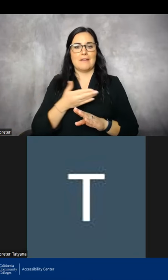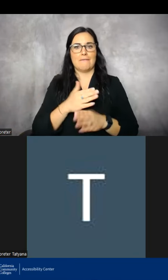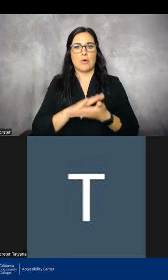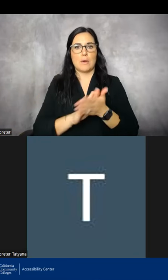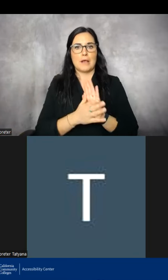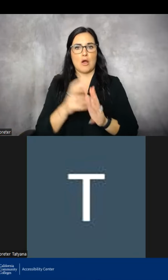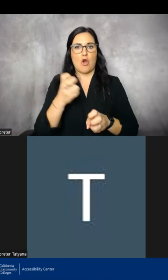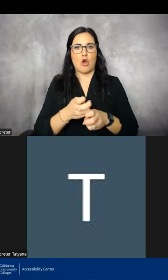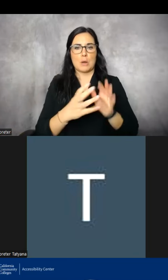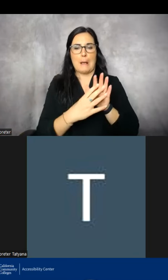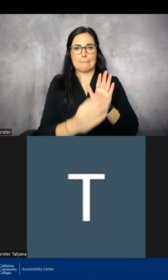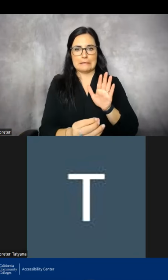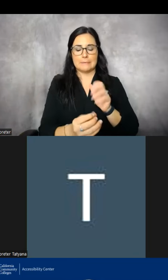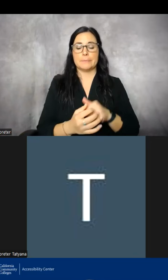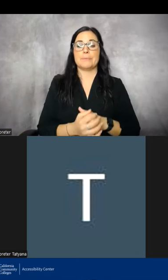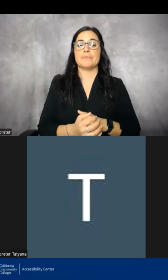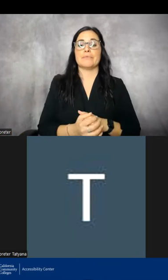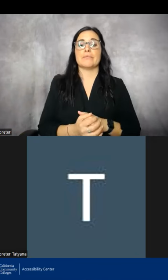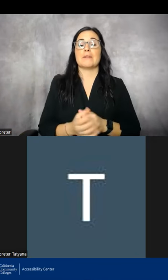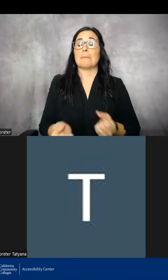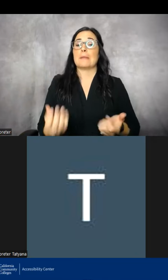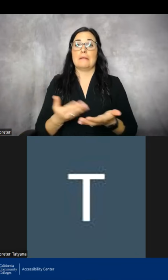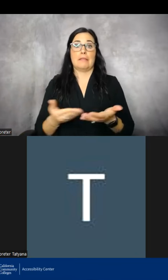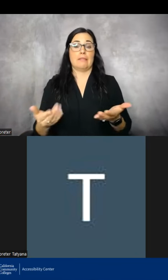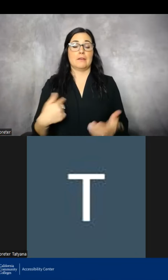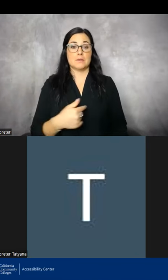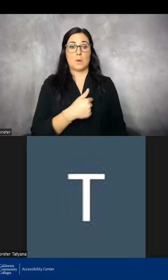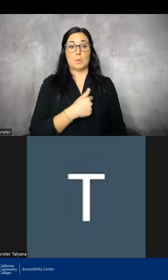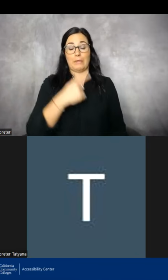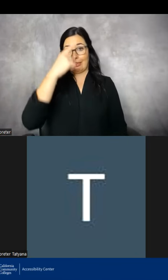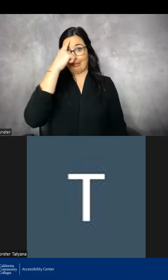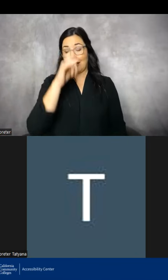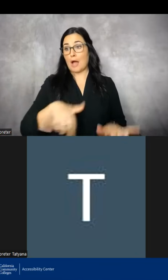So, many things that we take for granted in web,